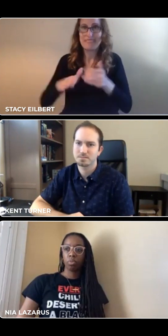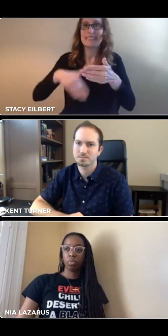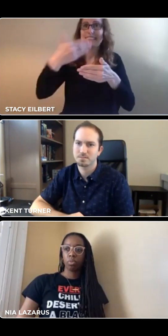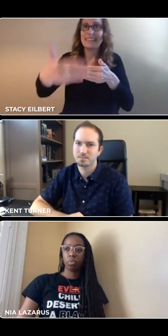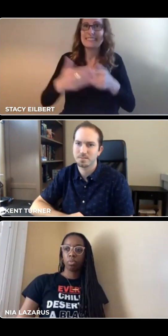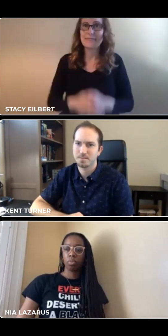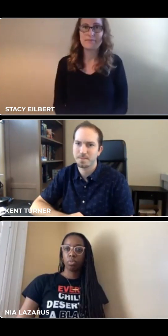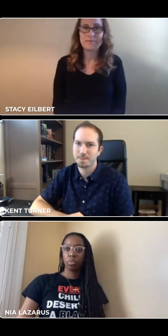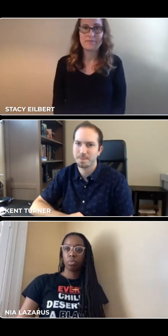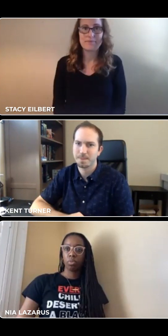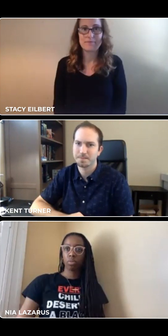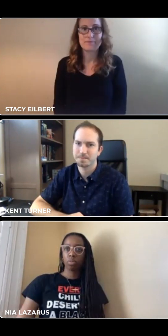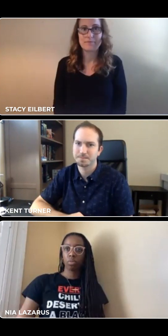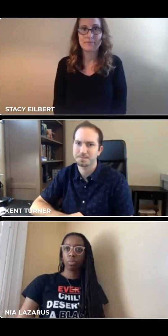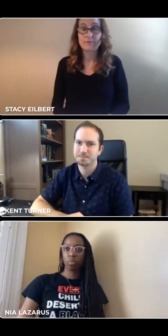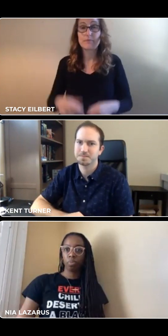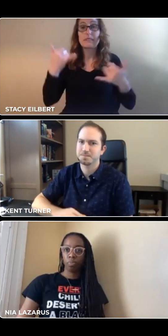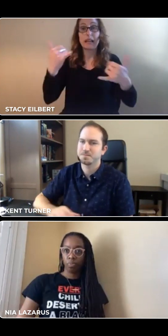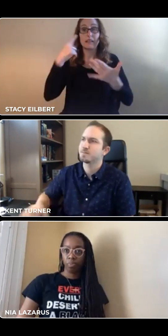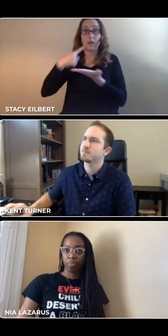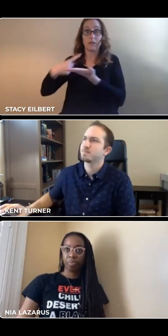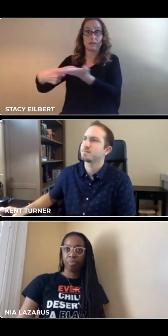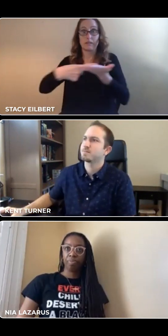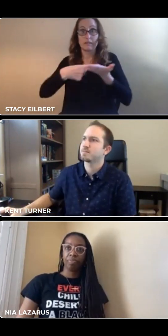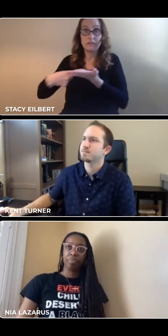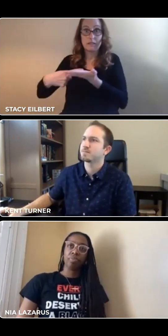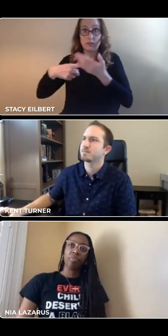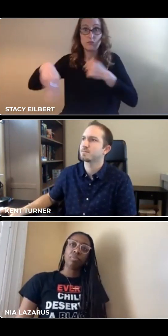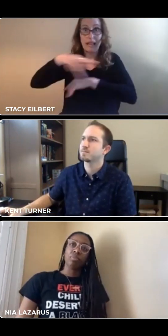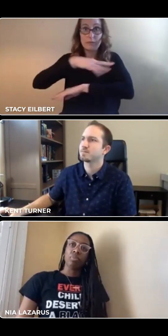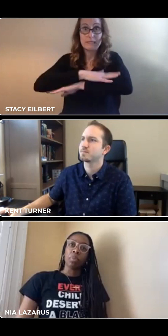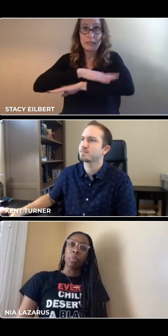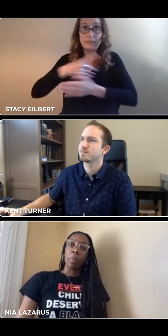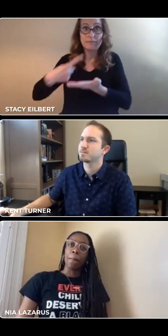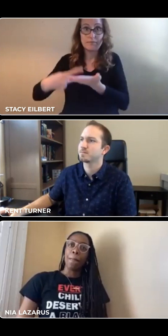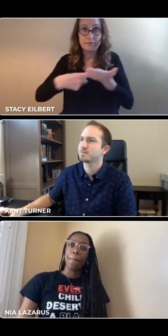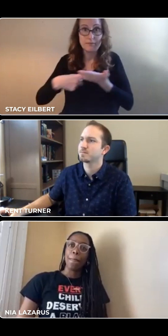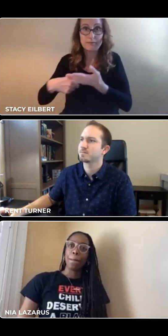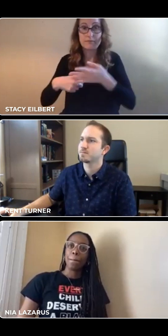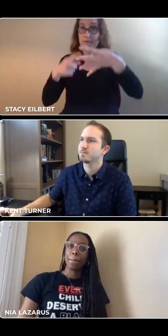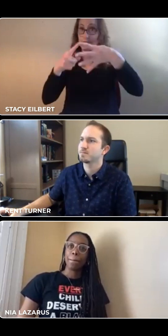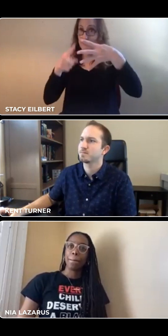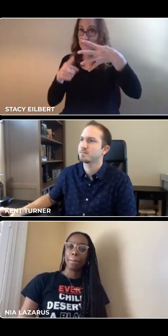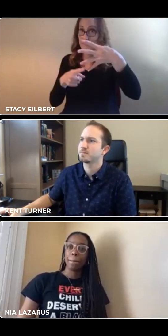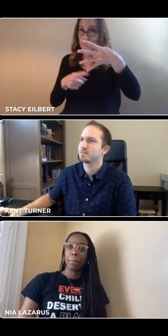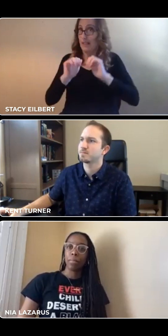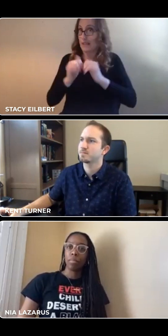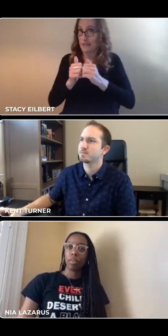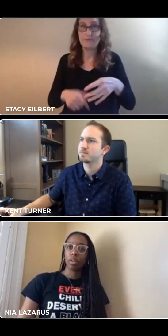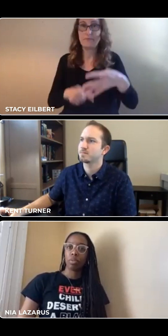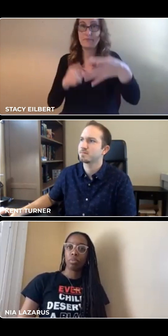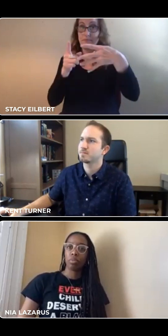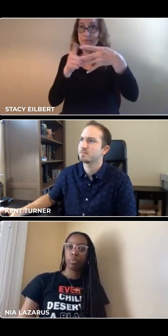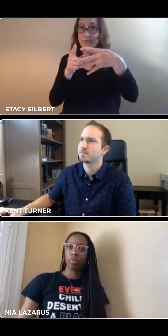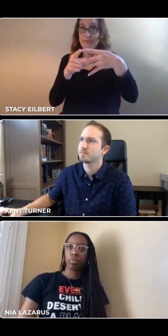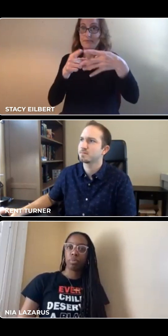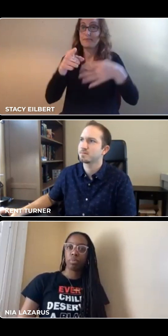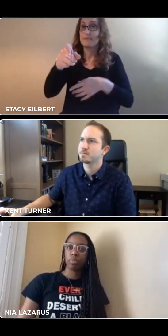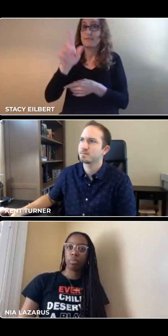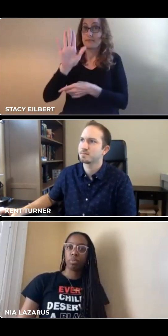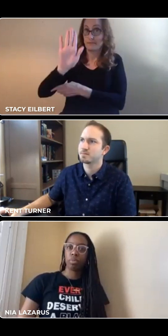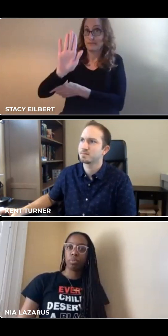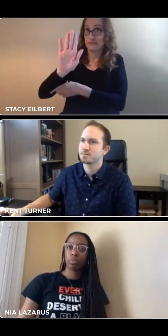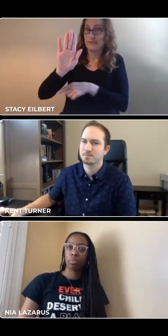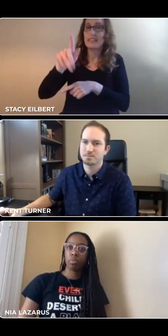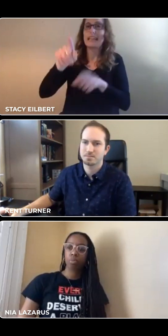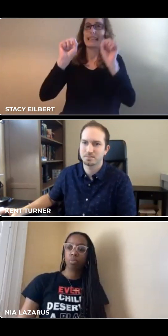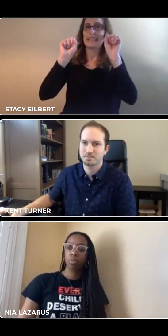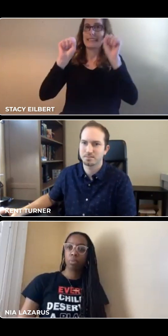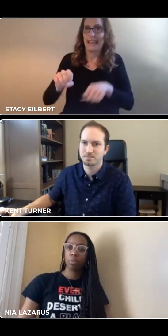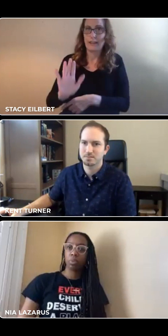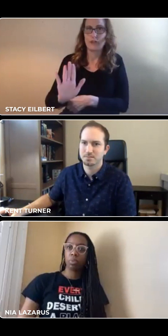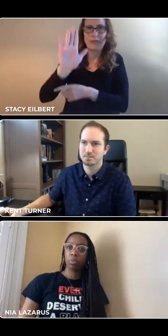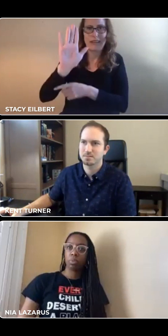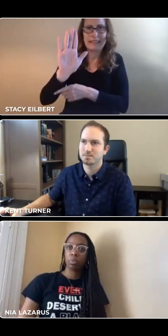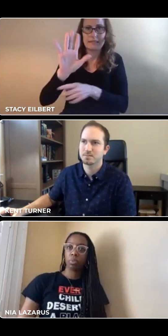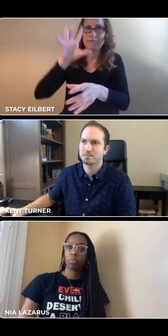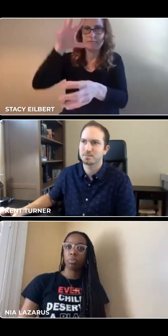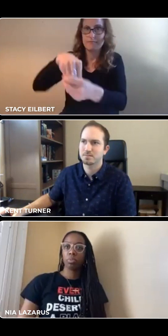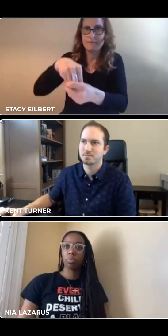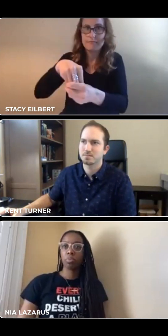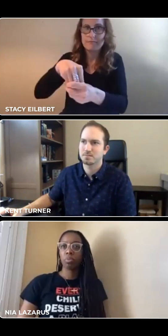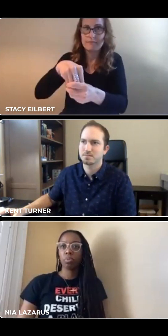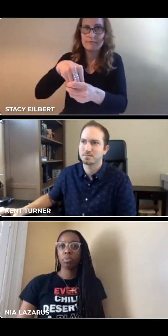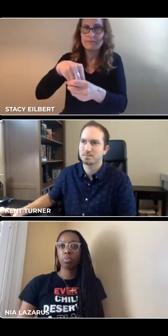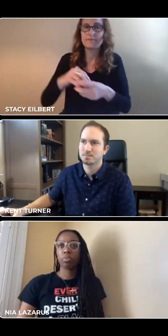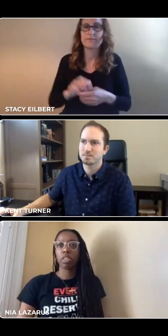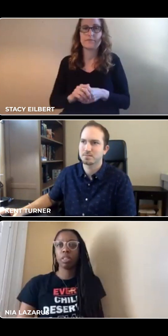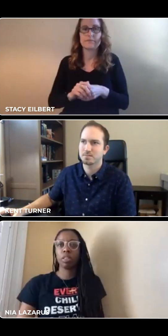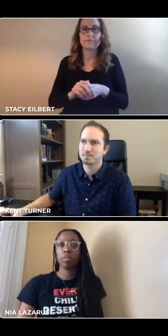for your own comfort. For this Round Table Discussion, you have the option to Raise Your